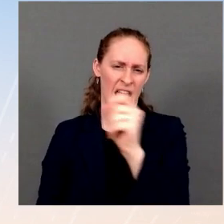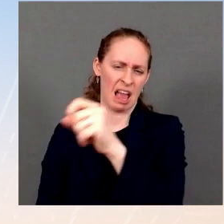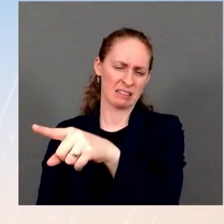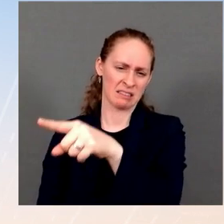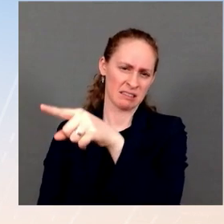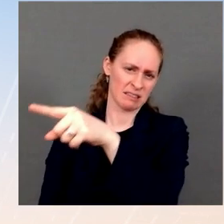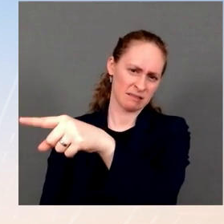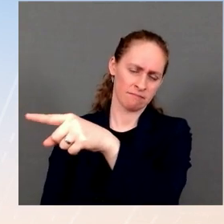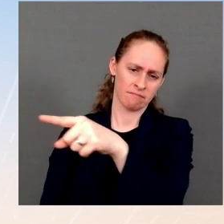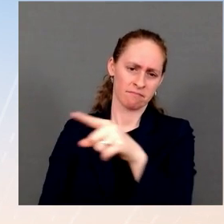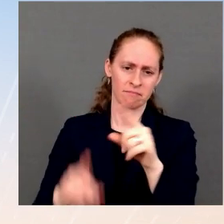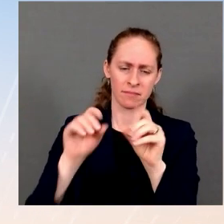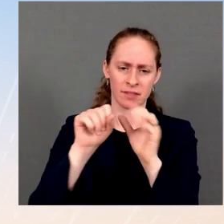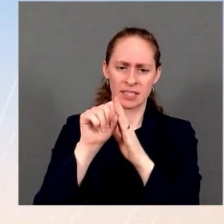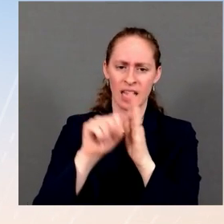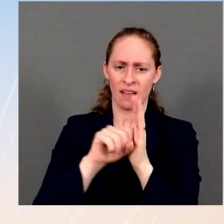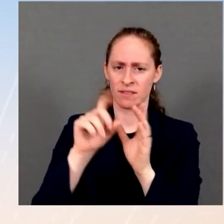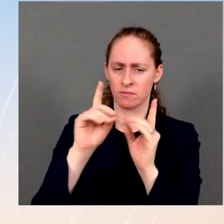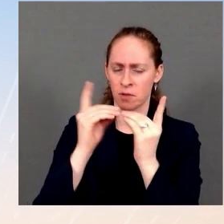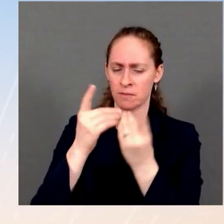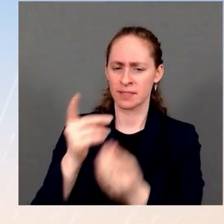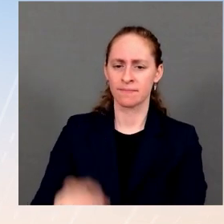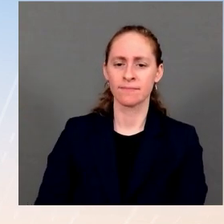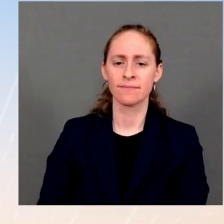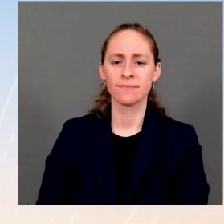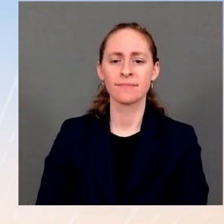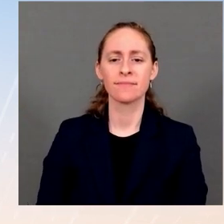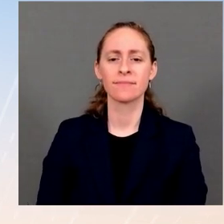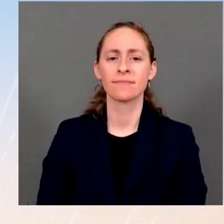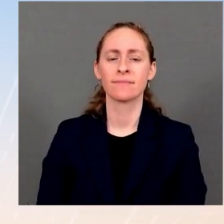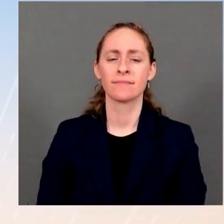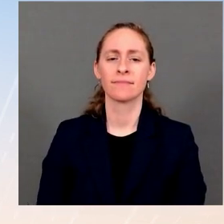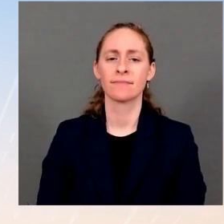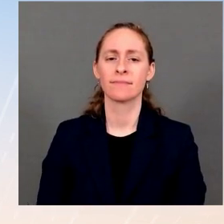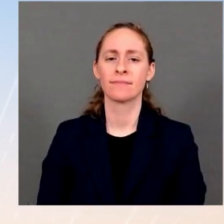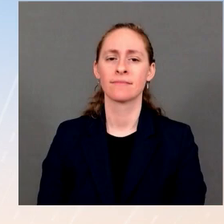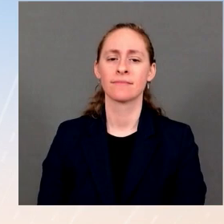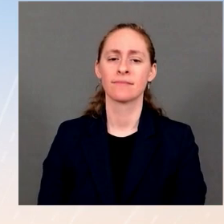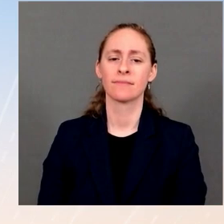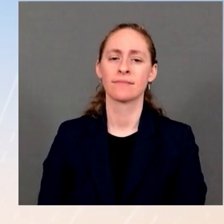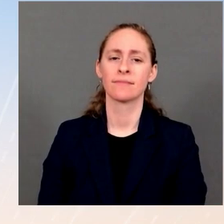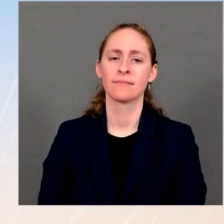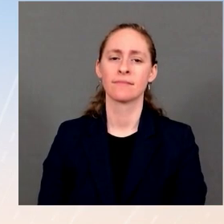with several senators about voting rights. Can you, you know, talk a little bit about that,